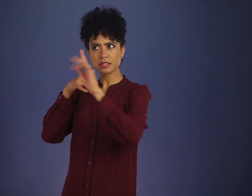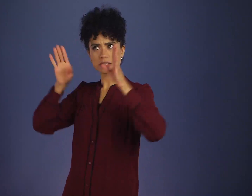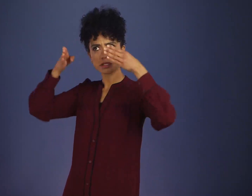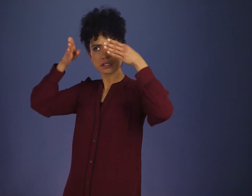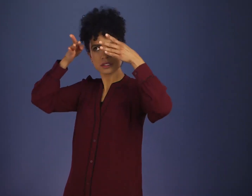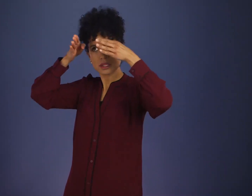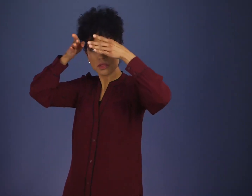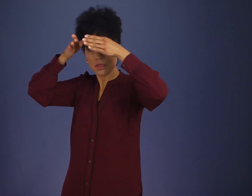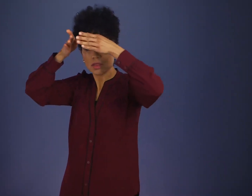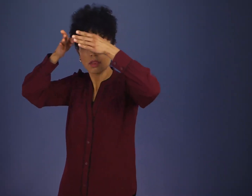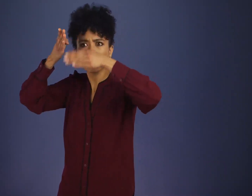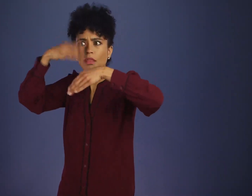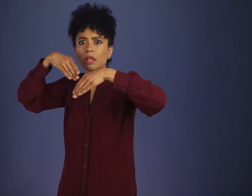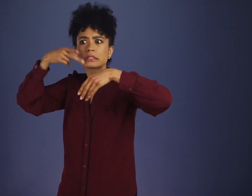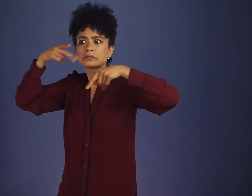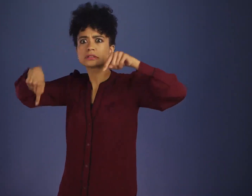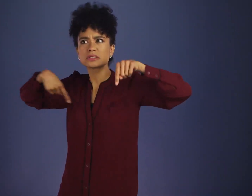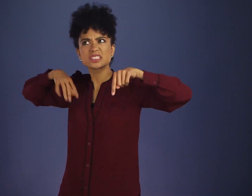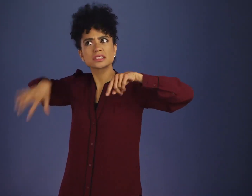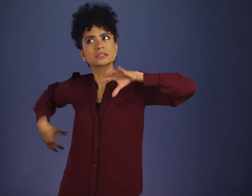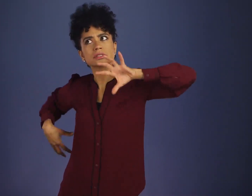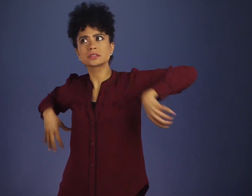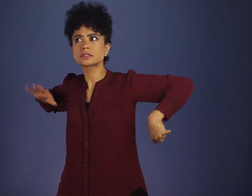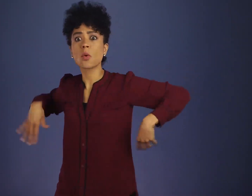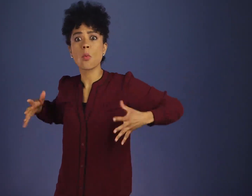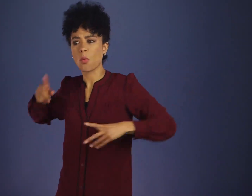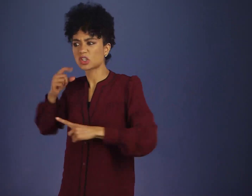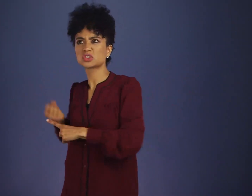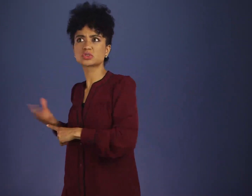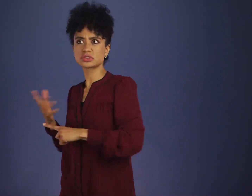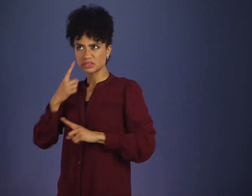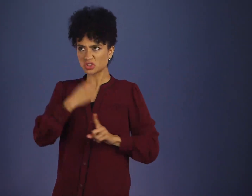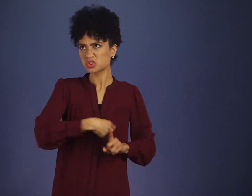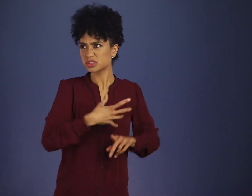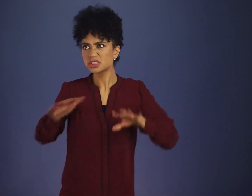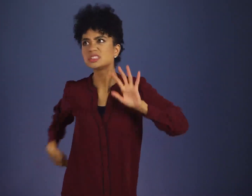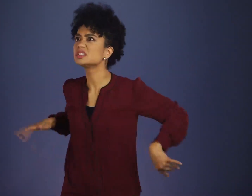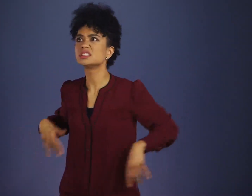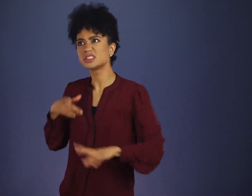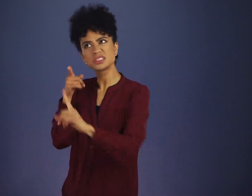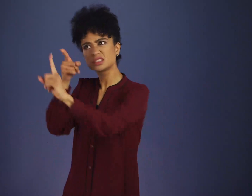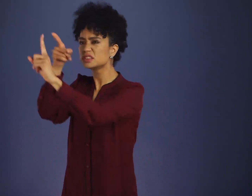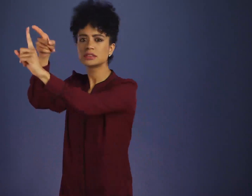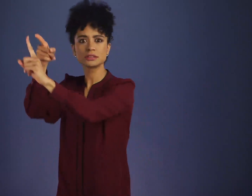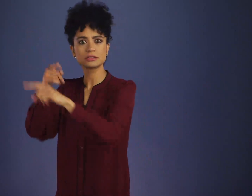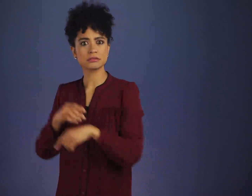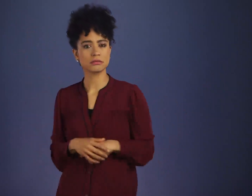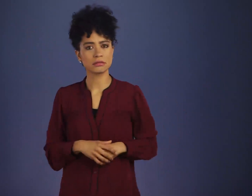Did I have such unprincipled ambition that I double-crossed and undercut my associates?